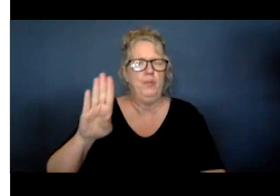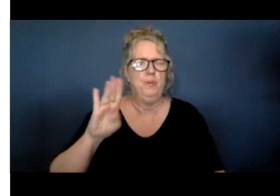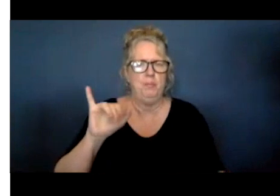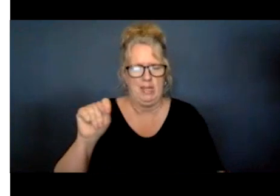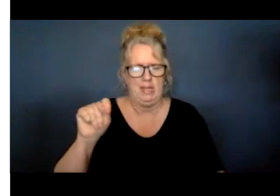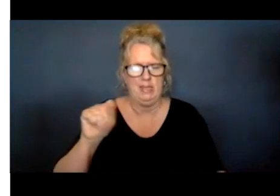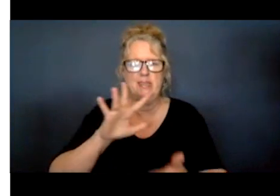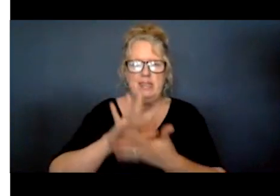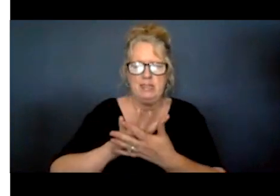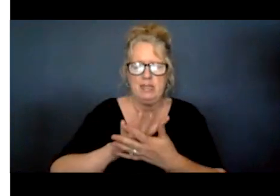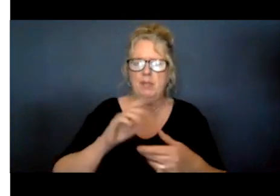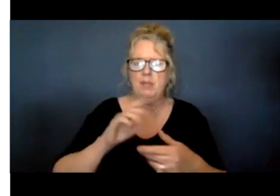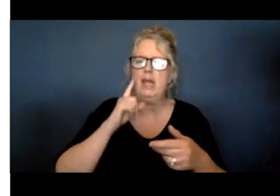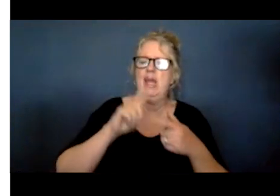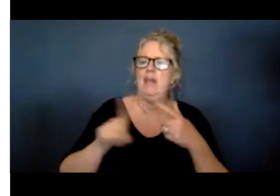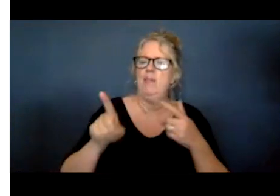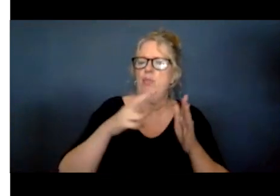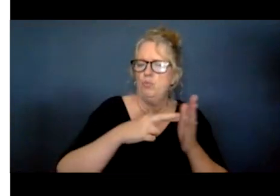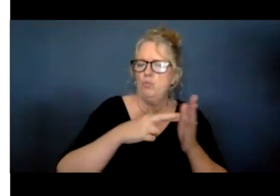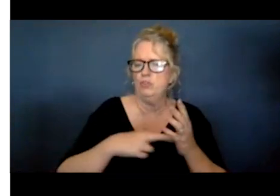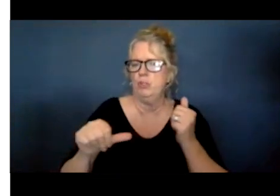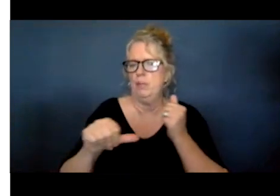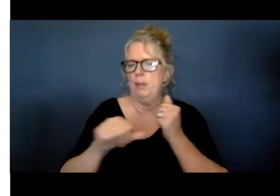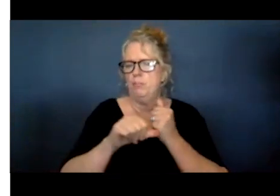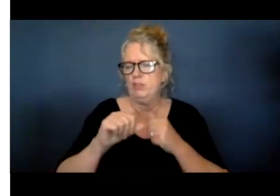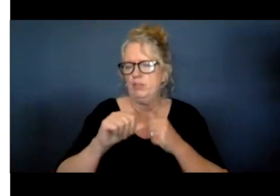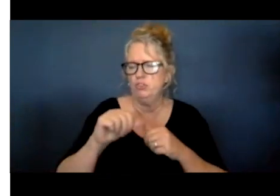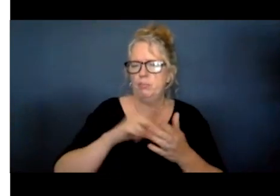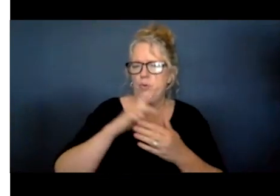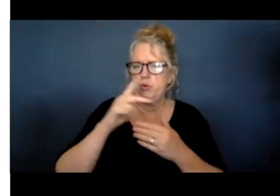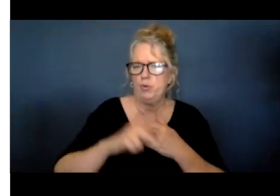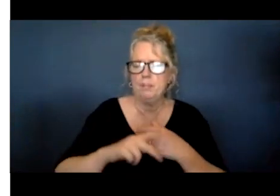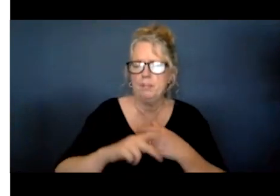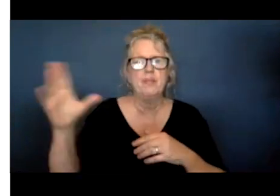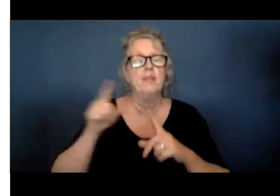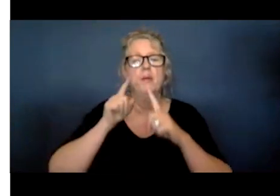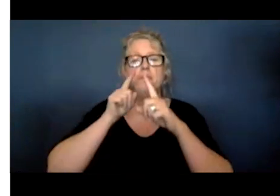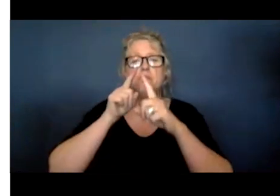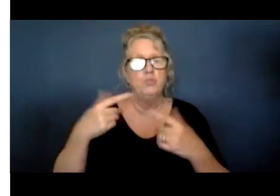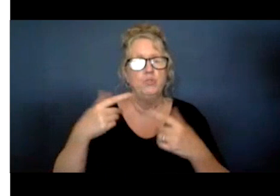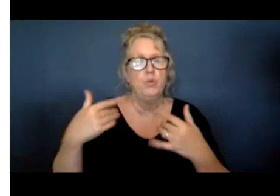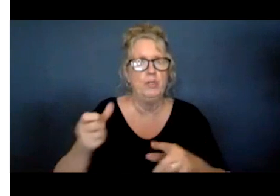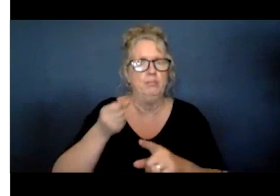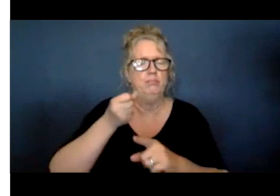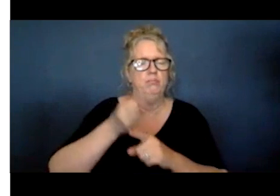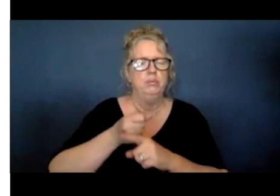Registered Apprenticeship Programs. Their mission is simple but impactful: